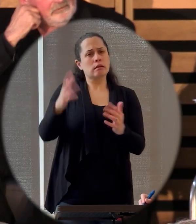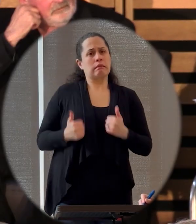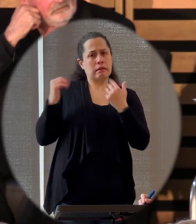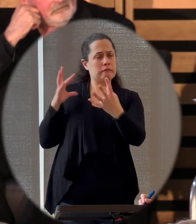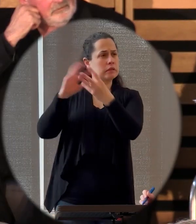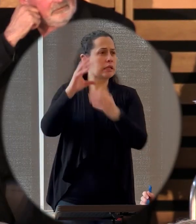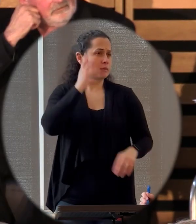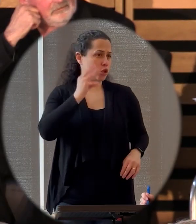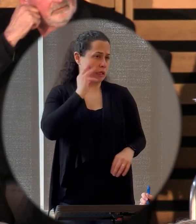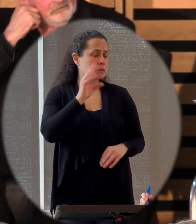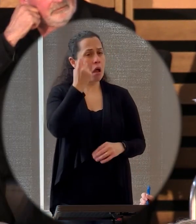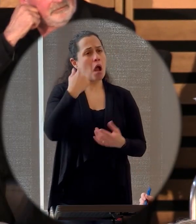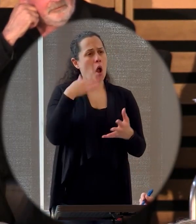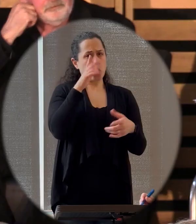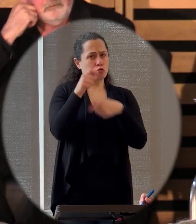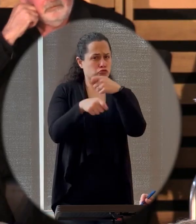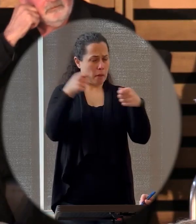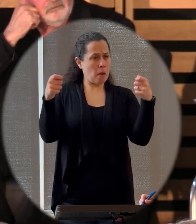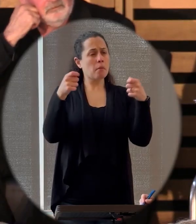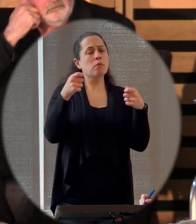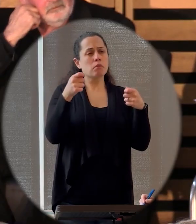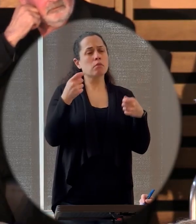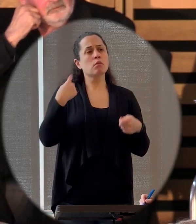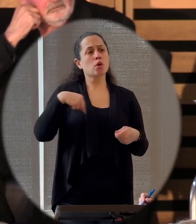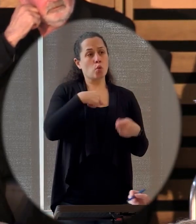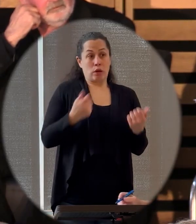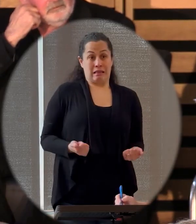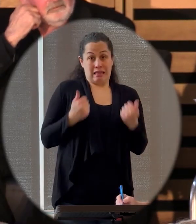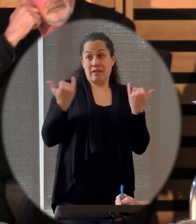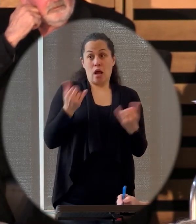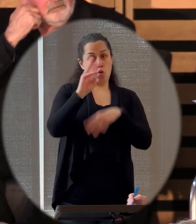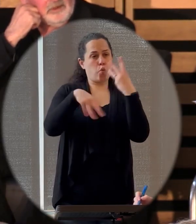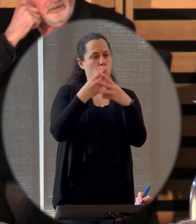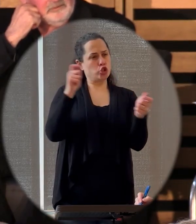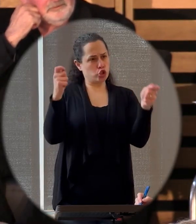that exist. So, I'll conclude by saying this. We're living through a period of rapid change